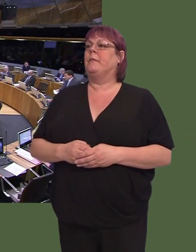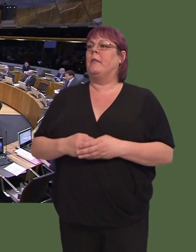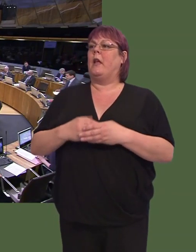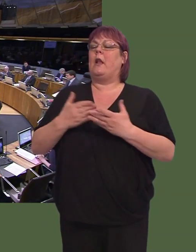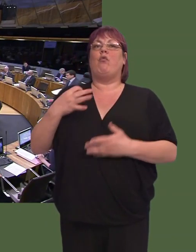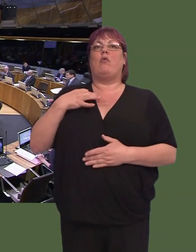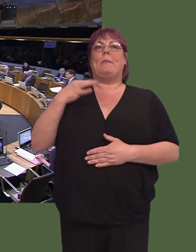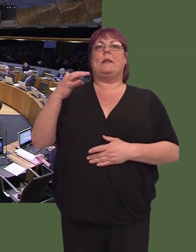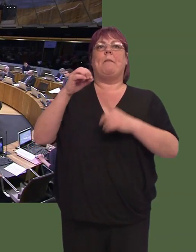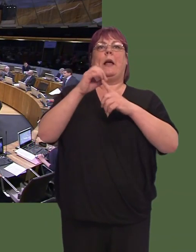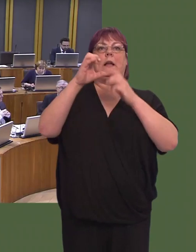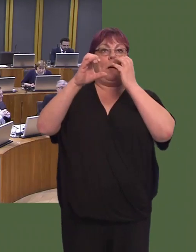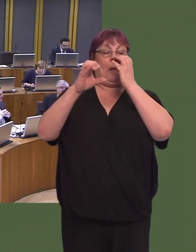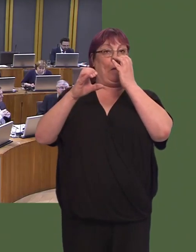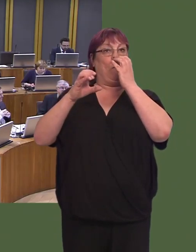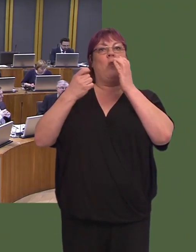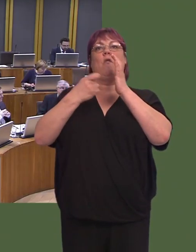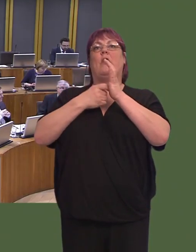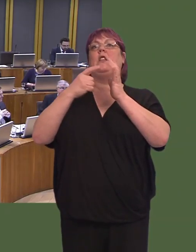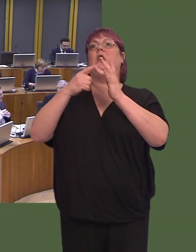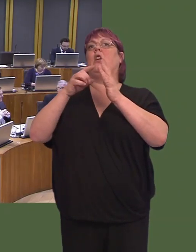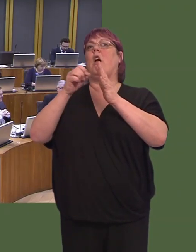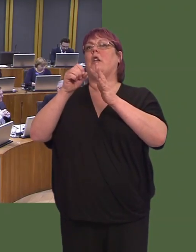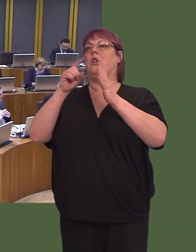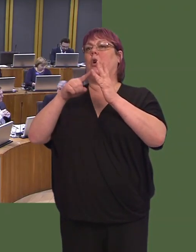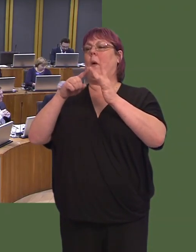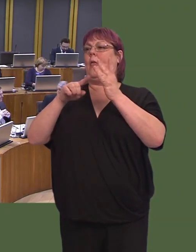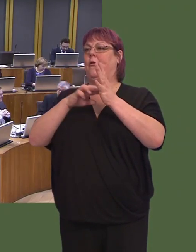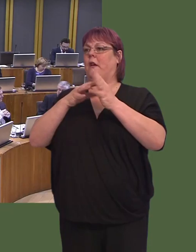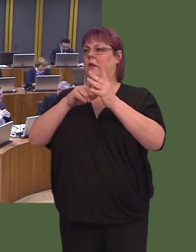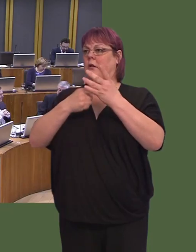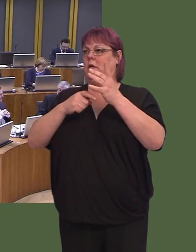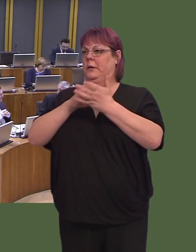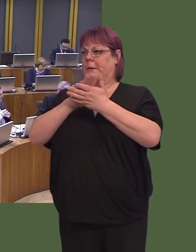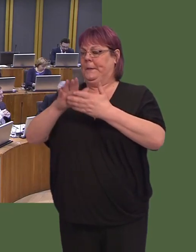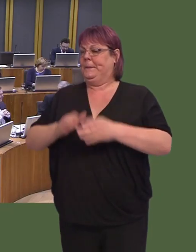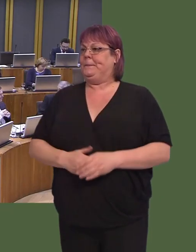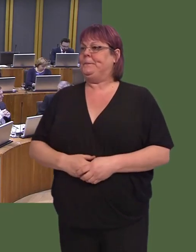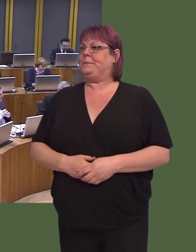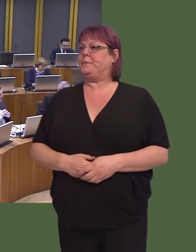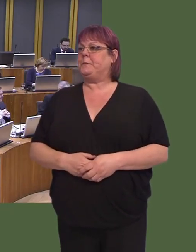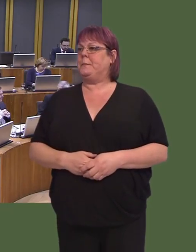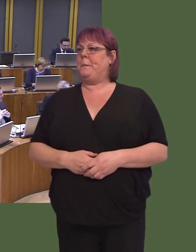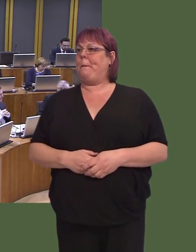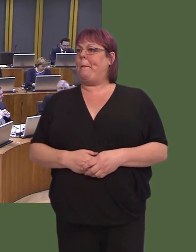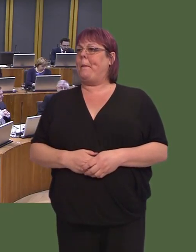A few moments ago, leader of the house, you said that the First Minister had been very clear on the customs union issue.